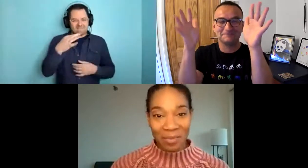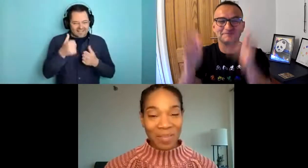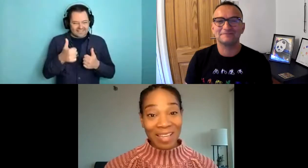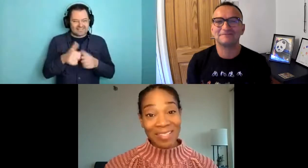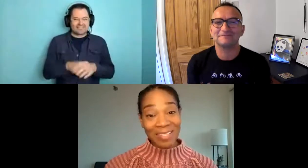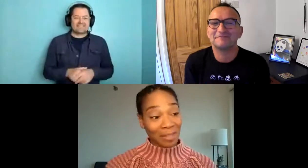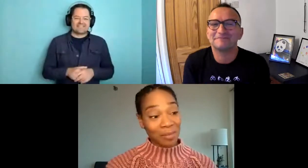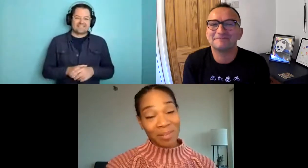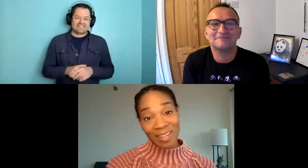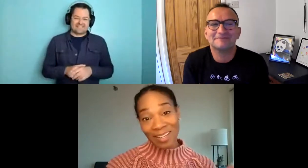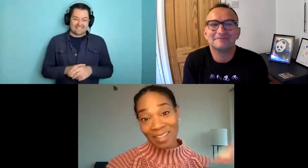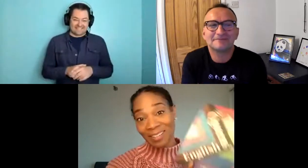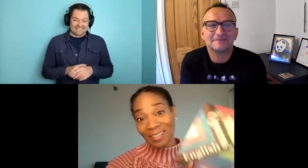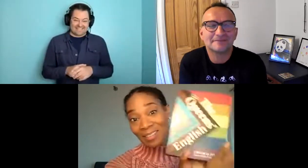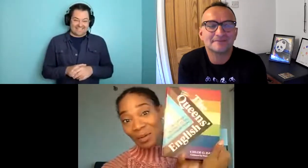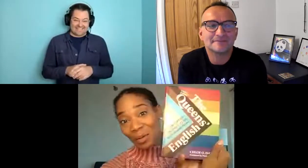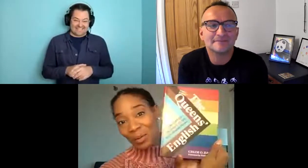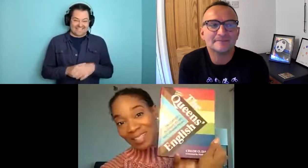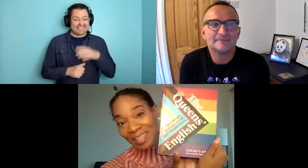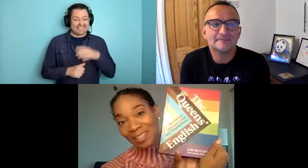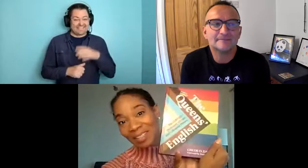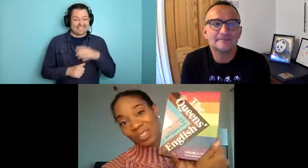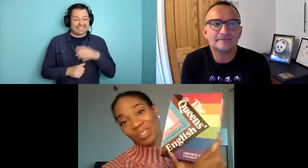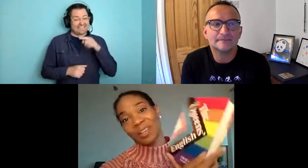collective LGBTIQA+ experiences it was created to